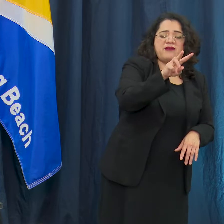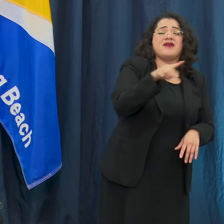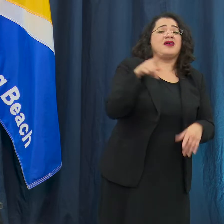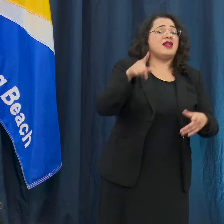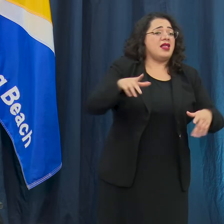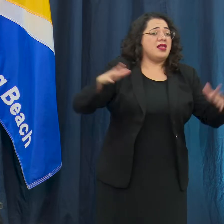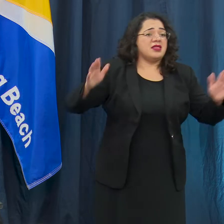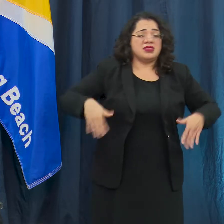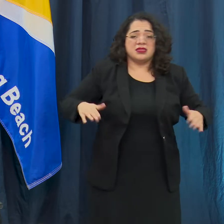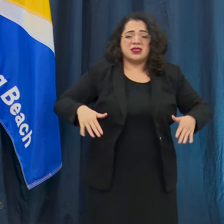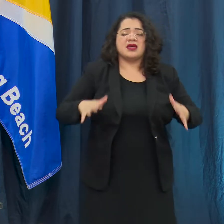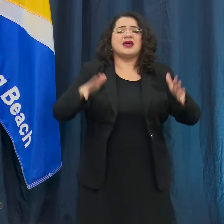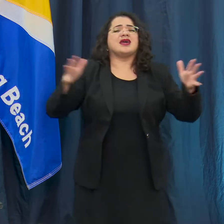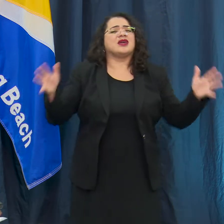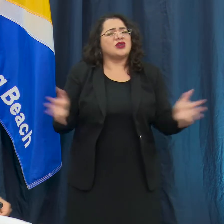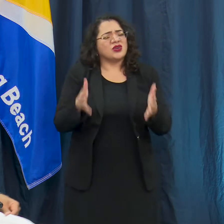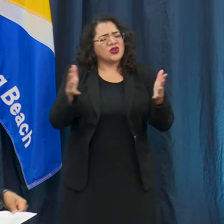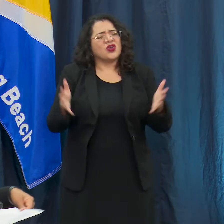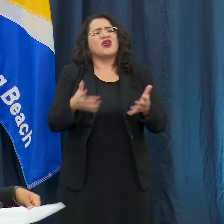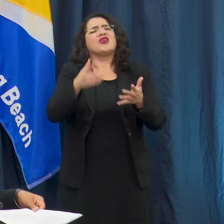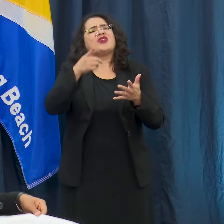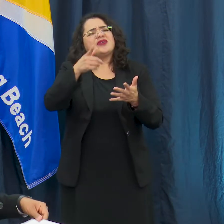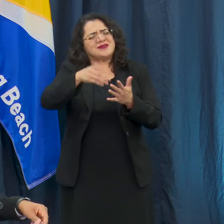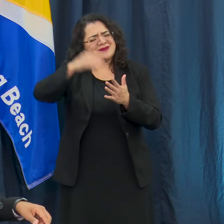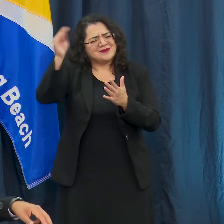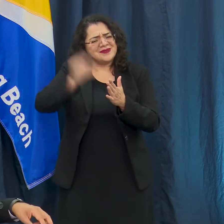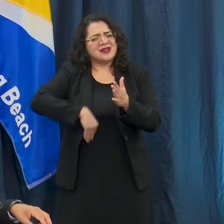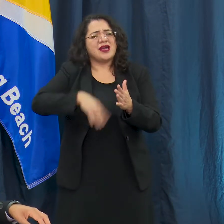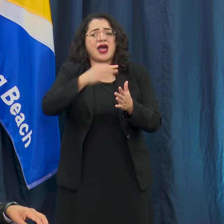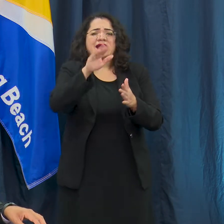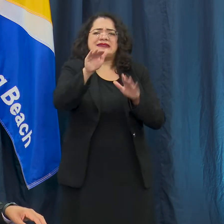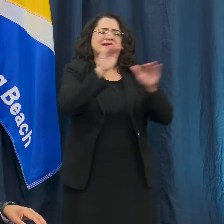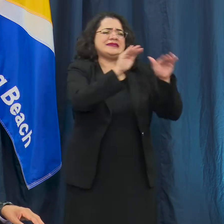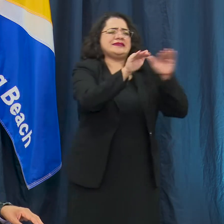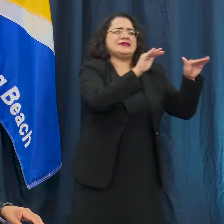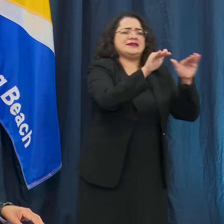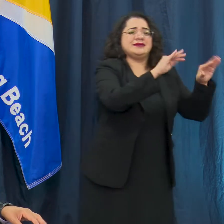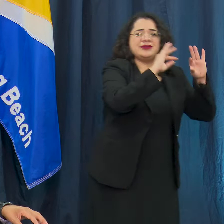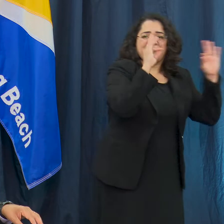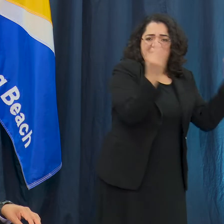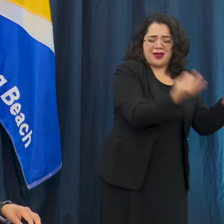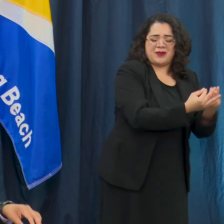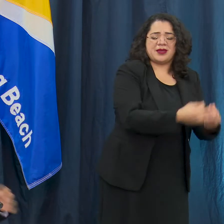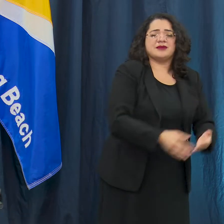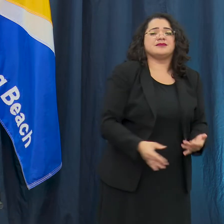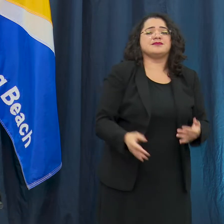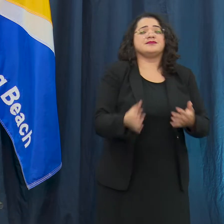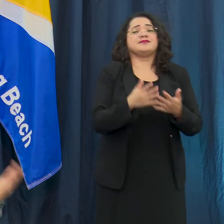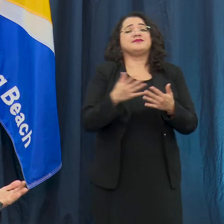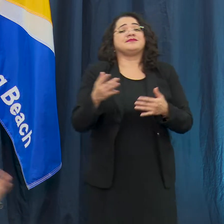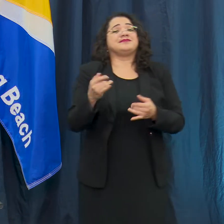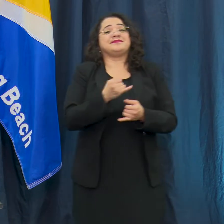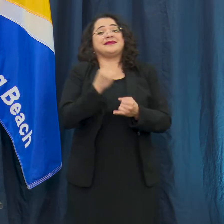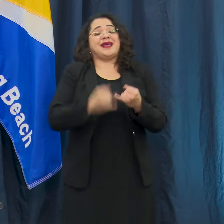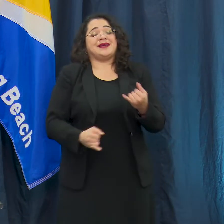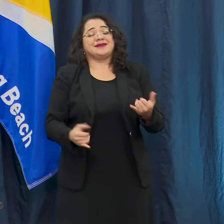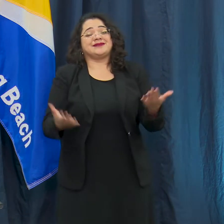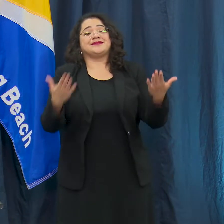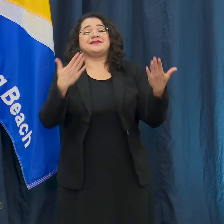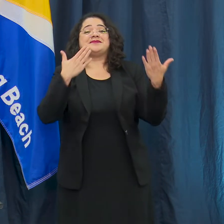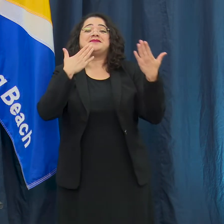census as well today. Finally, I want to wish all of the moms including my mom